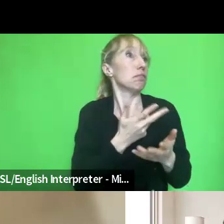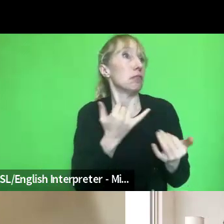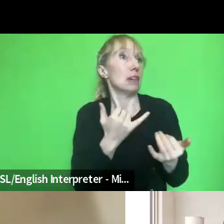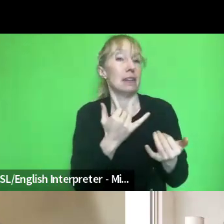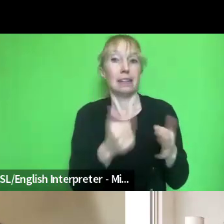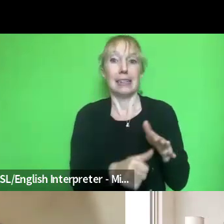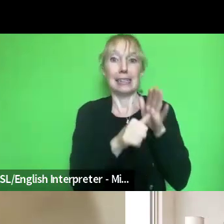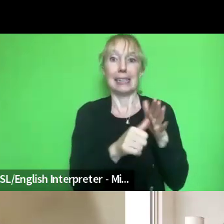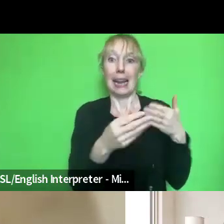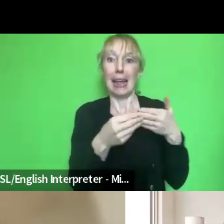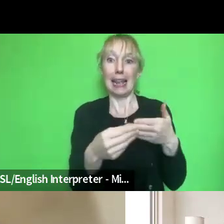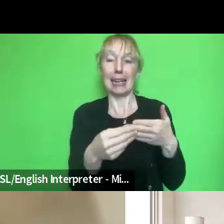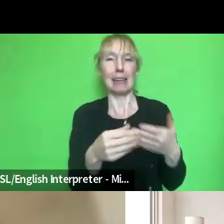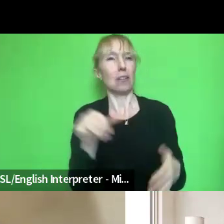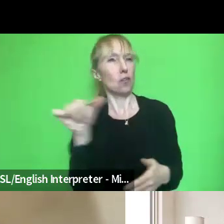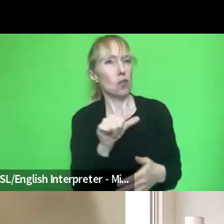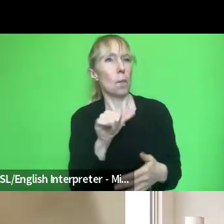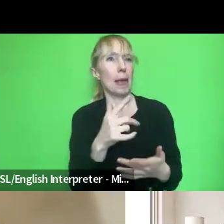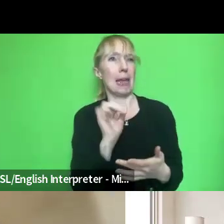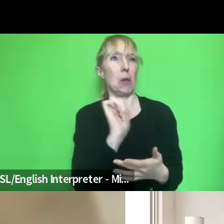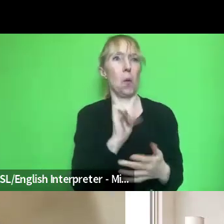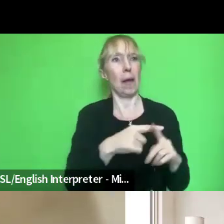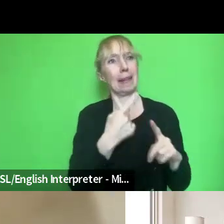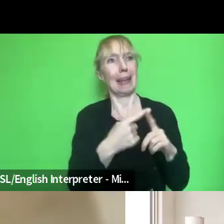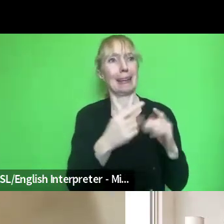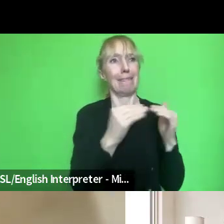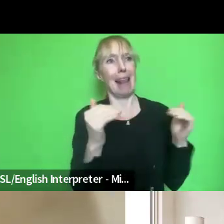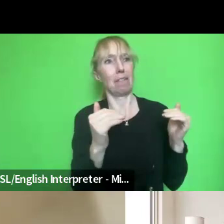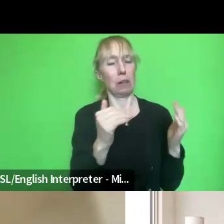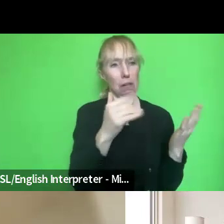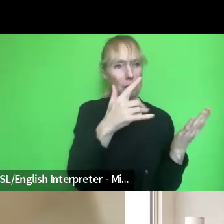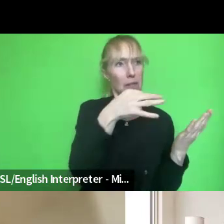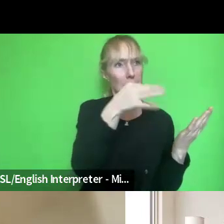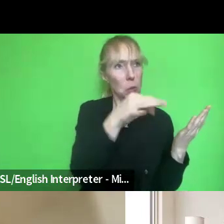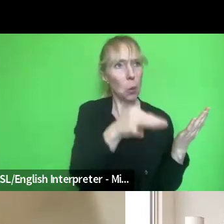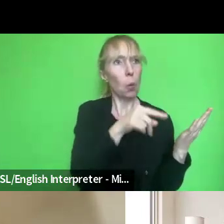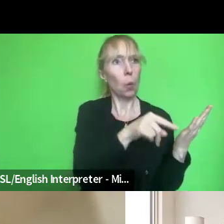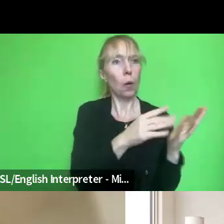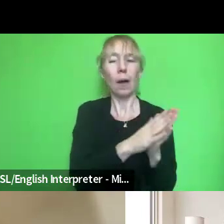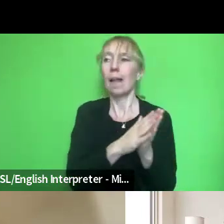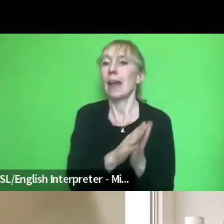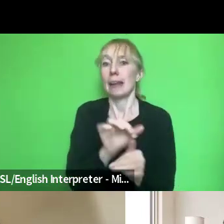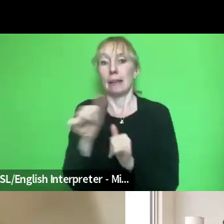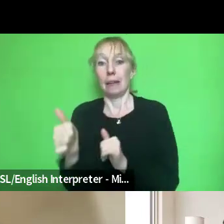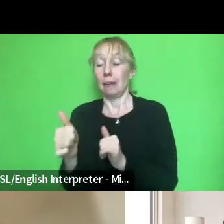a point on executive level scorecards and the next minute, it will be a talk to the people who are starting their careers, you know,